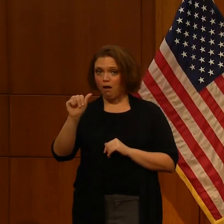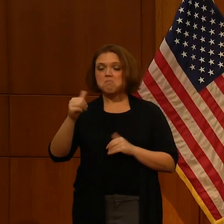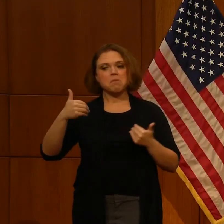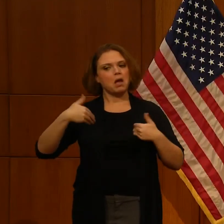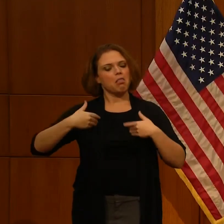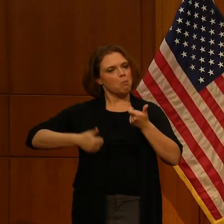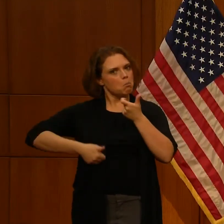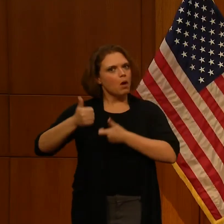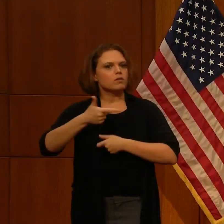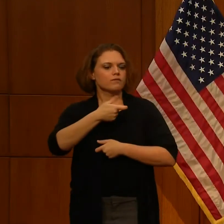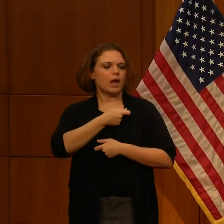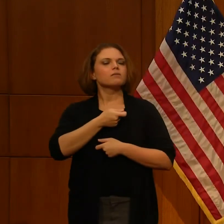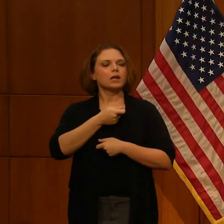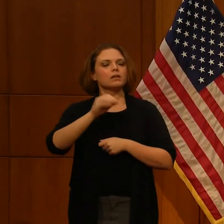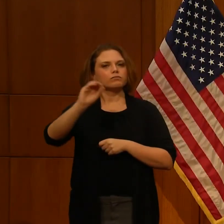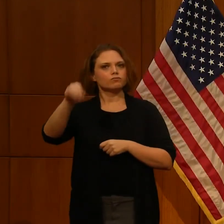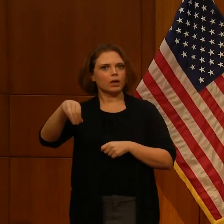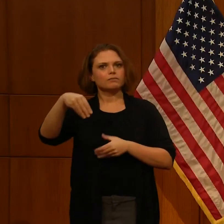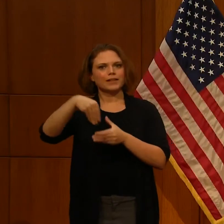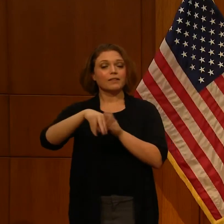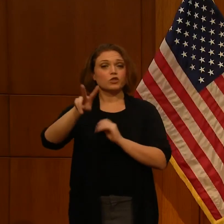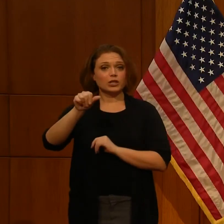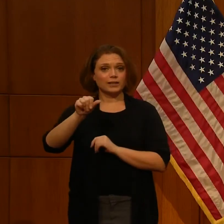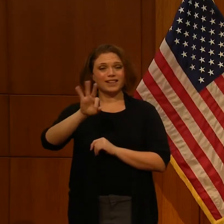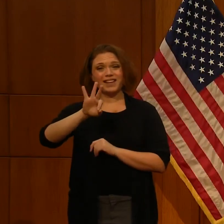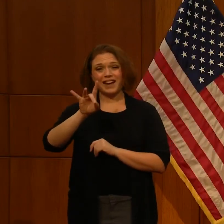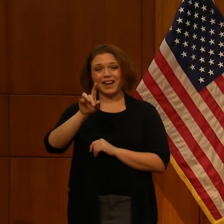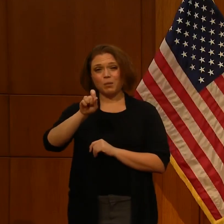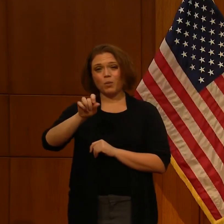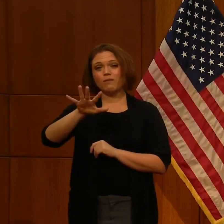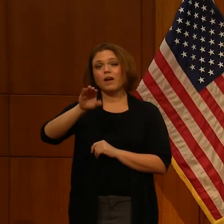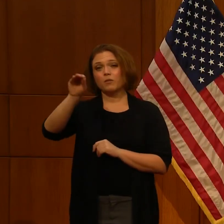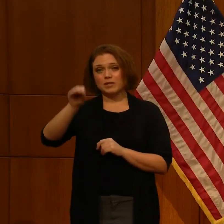ALEXANDRIA HAS THE HIGHEST